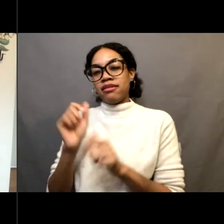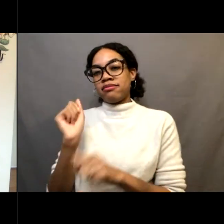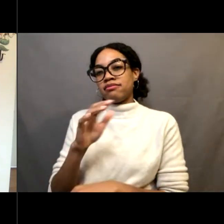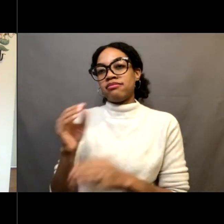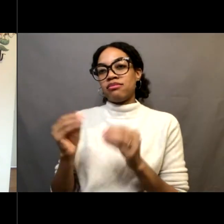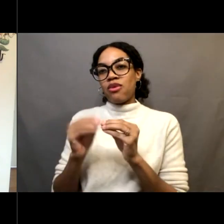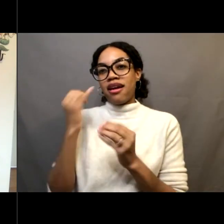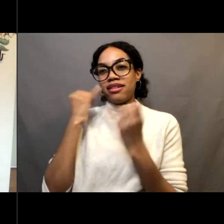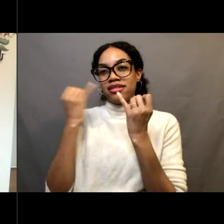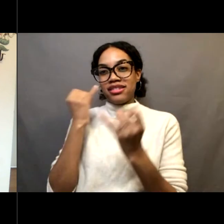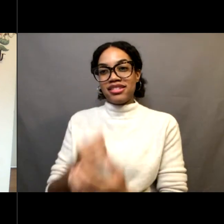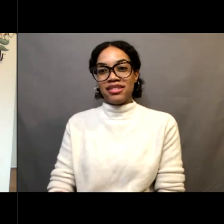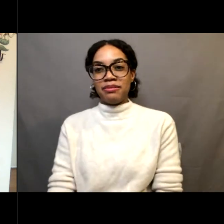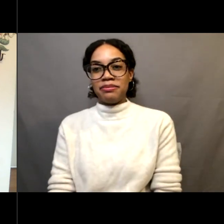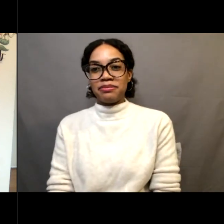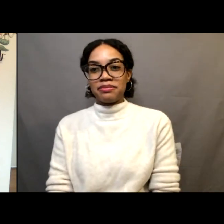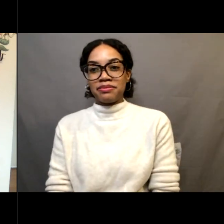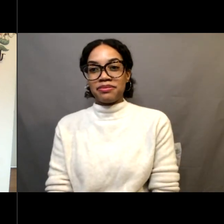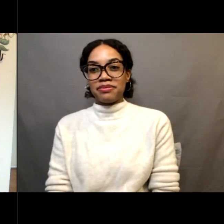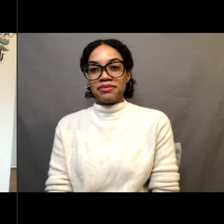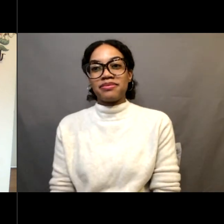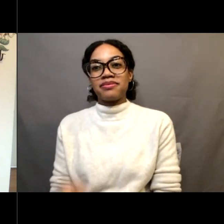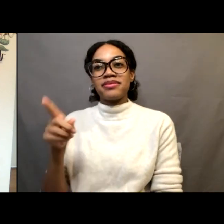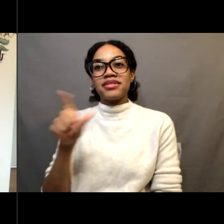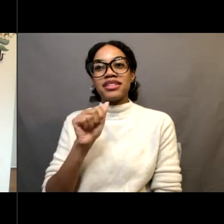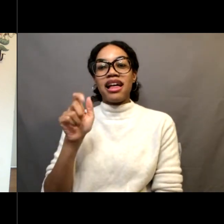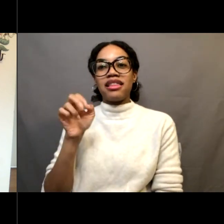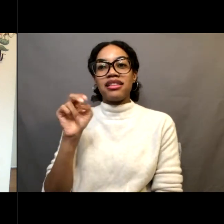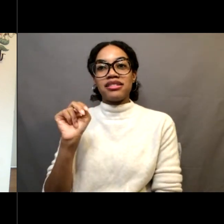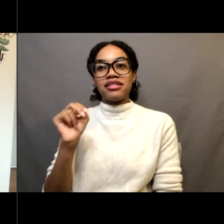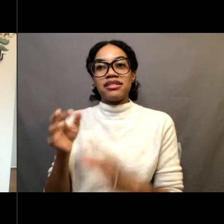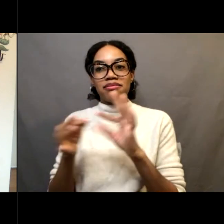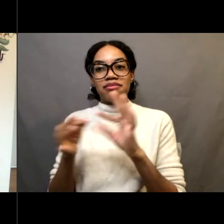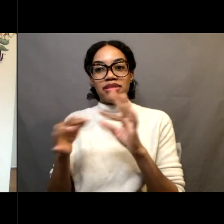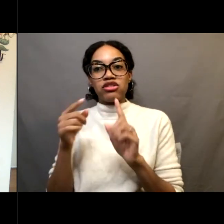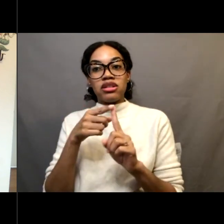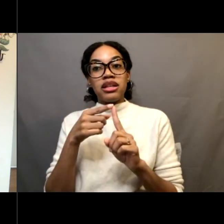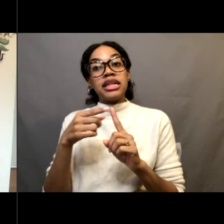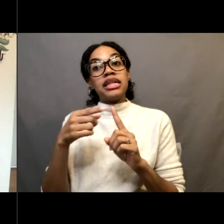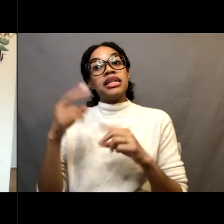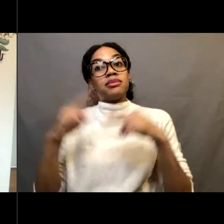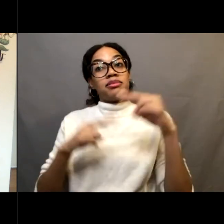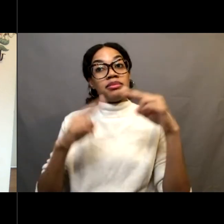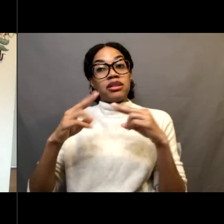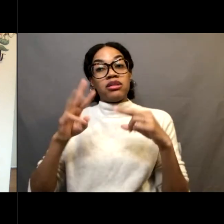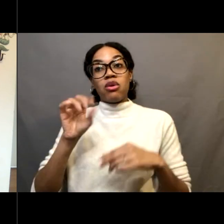Yeah, so Alice and Paul suggested maybe building a wall in front of your house